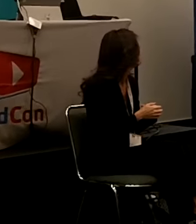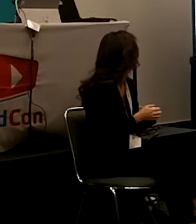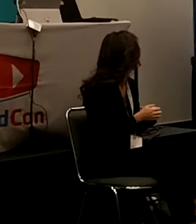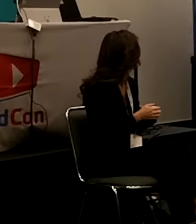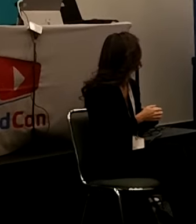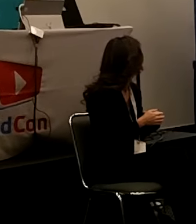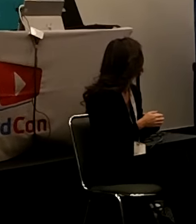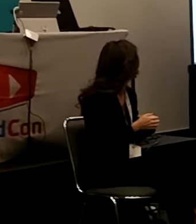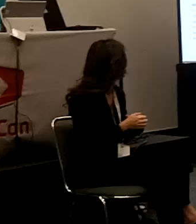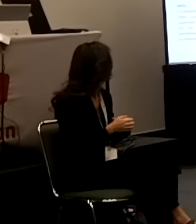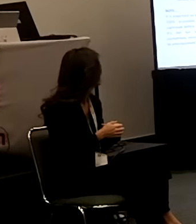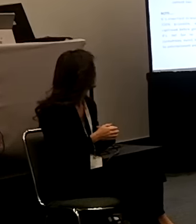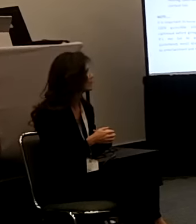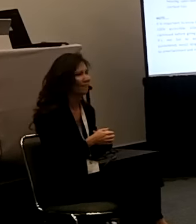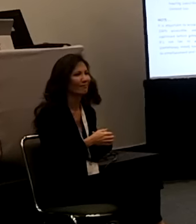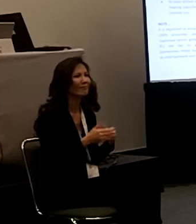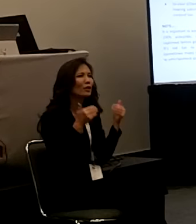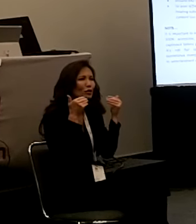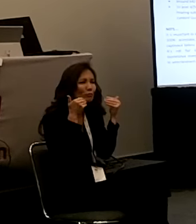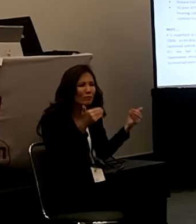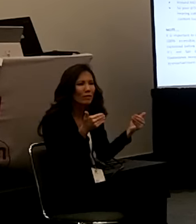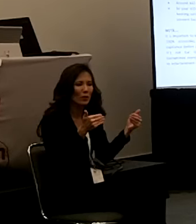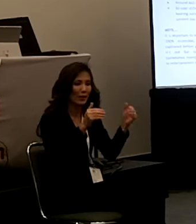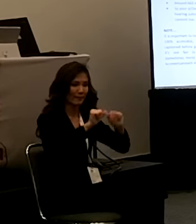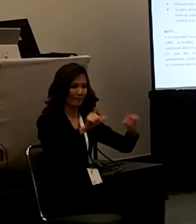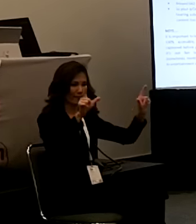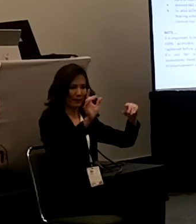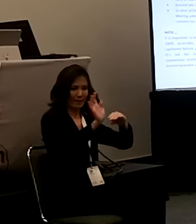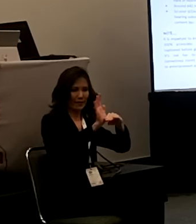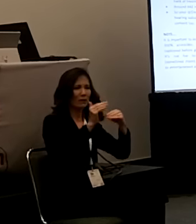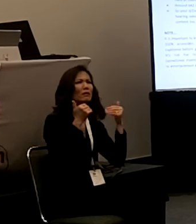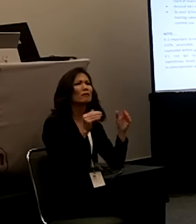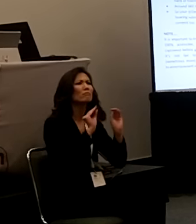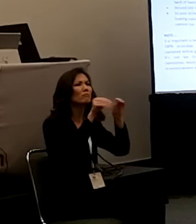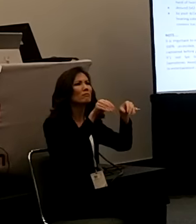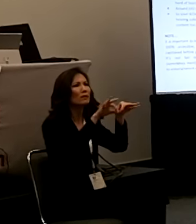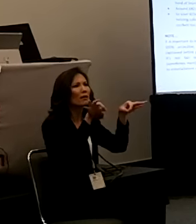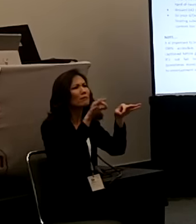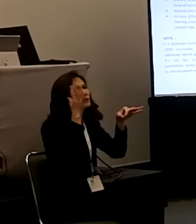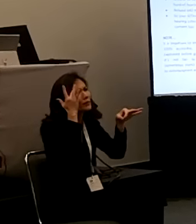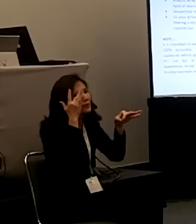Okay, so why you should caption because I know some people have asked, not really asked,